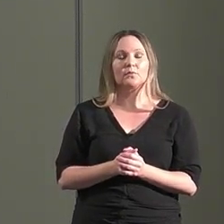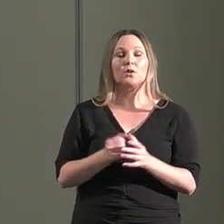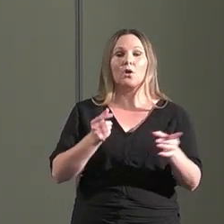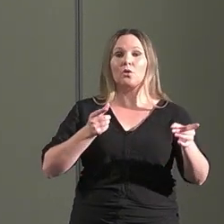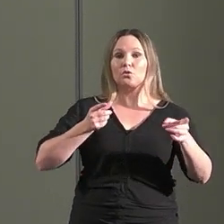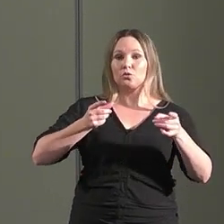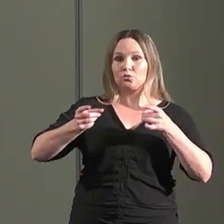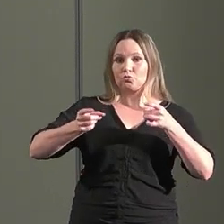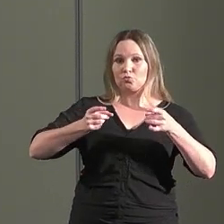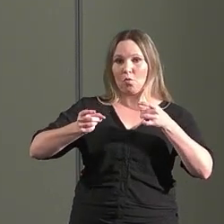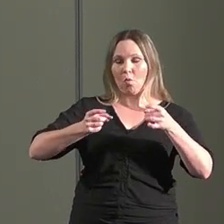Control of the institution.